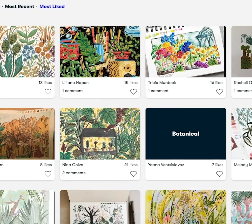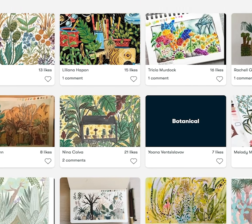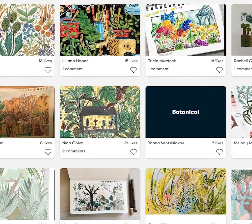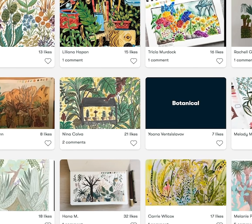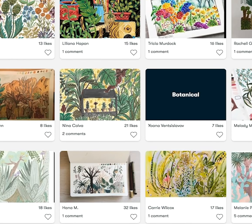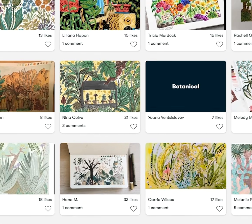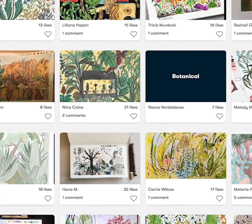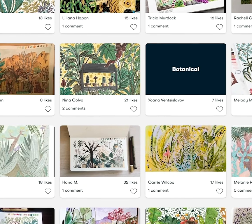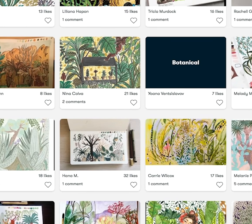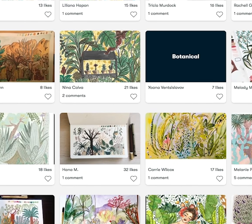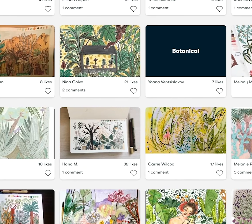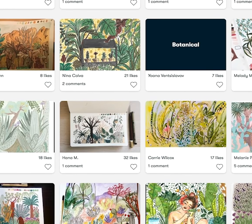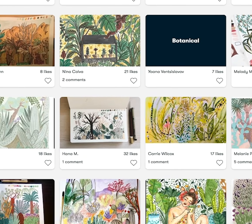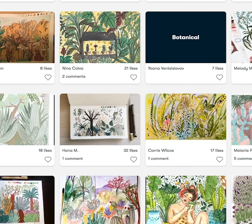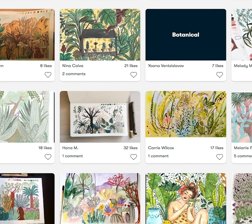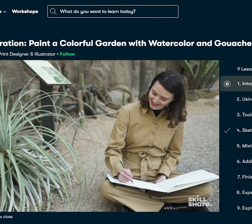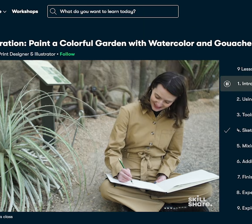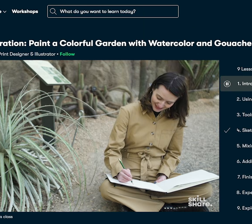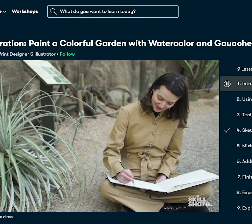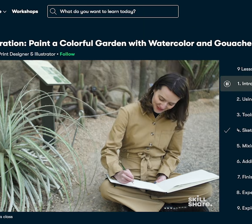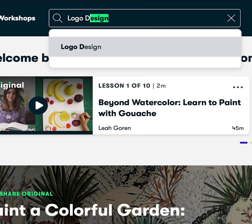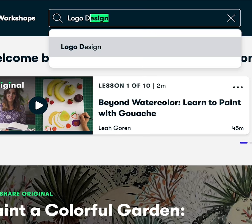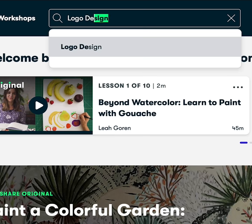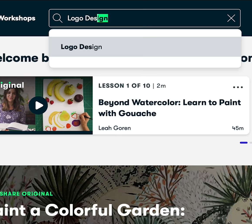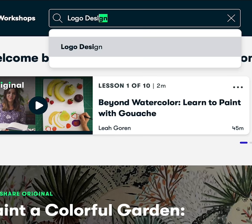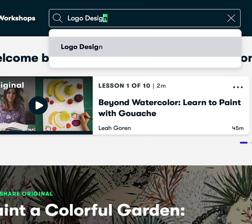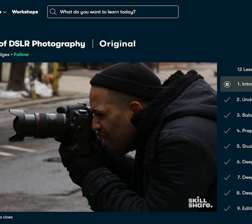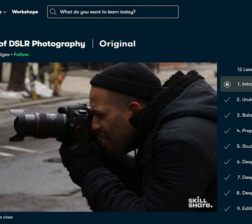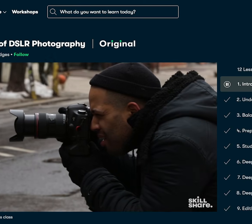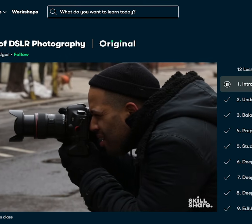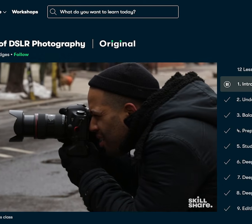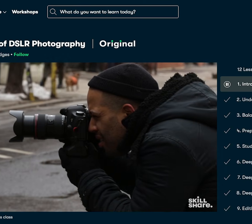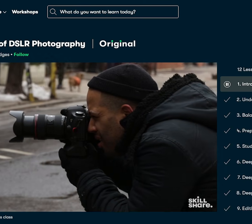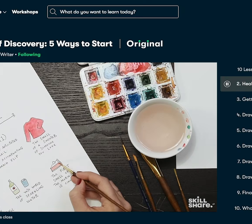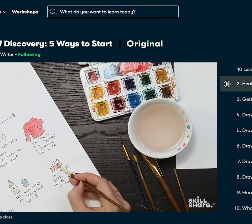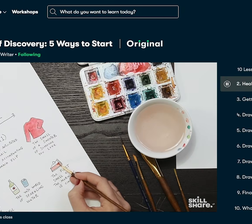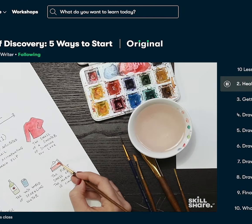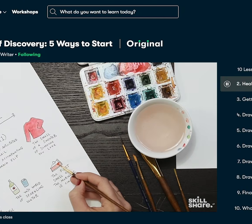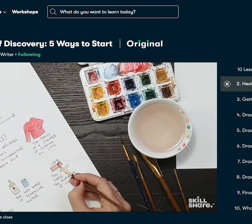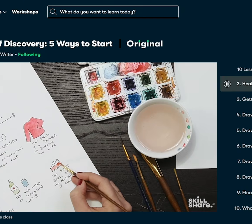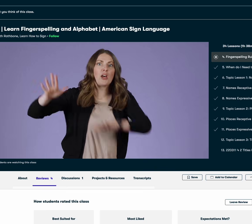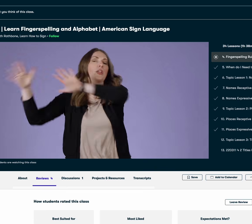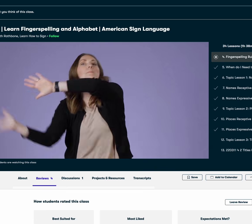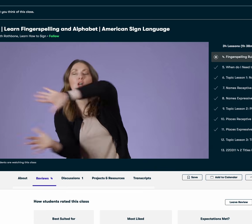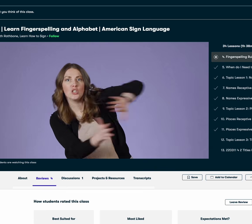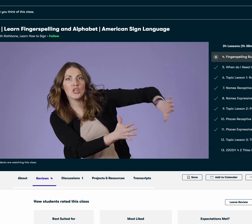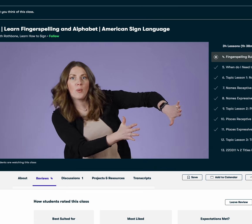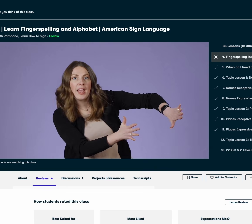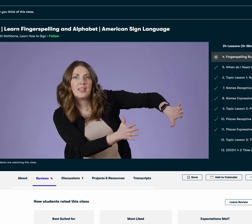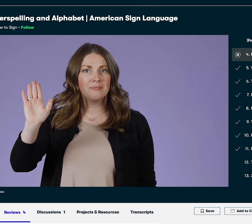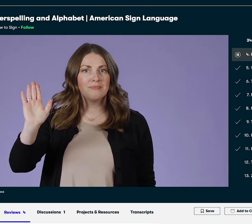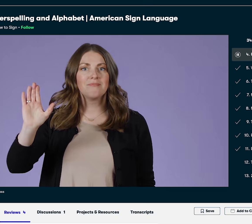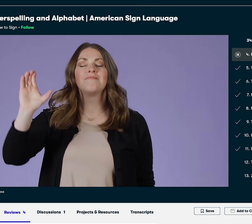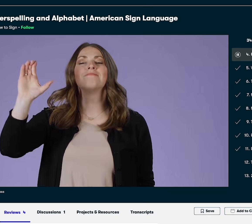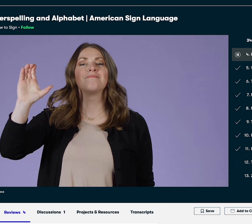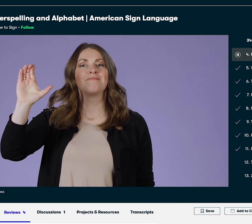learn about various topics including fine arts, design, photography, crafts, and ASL. You may even